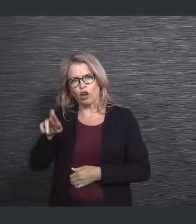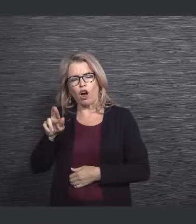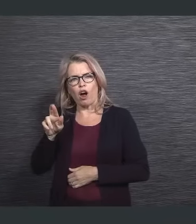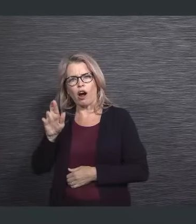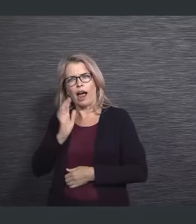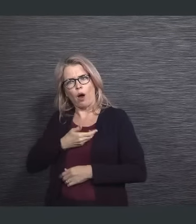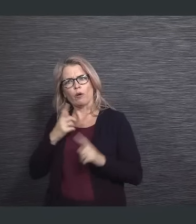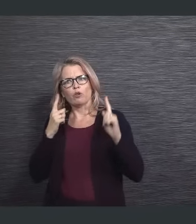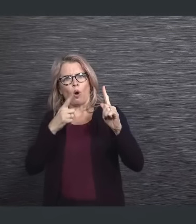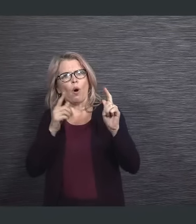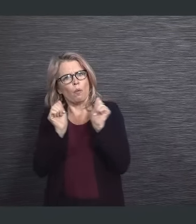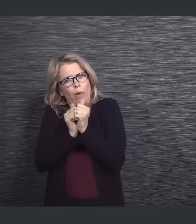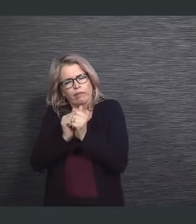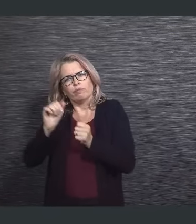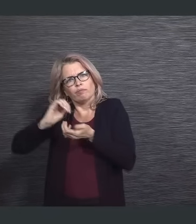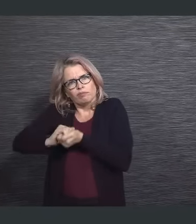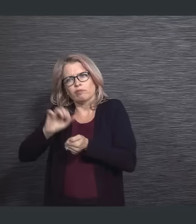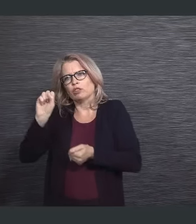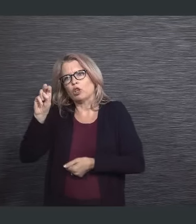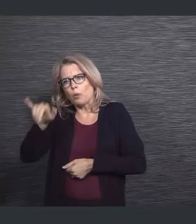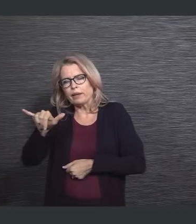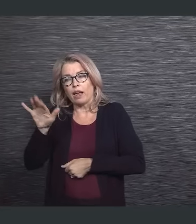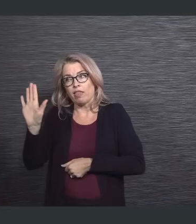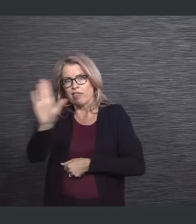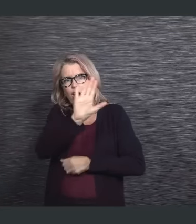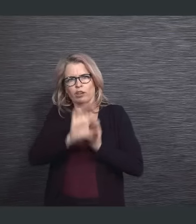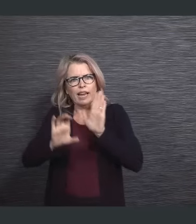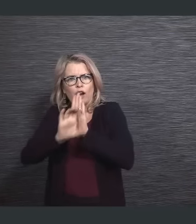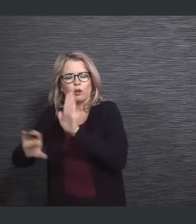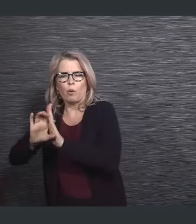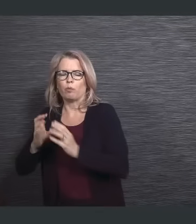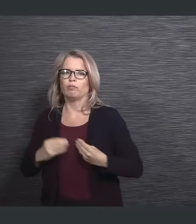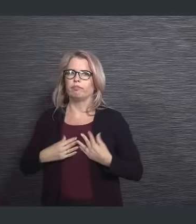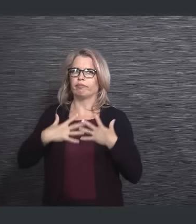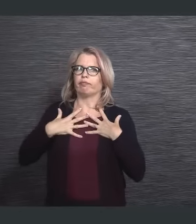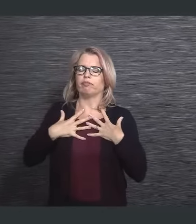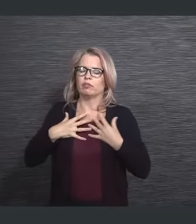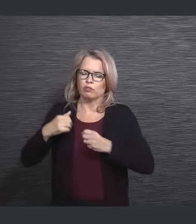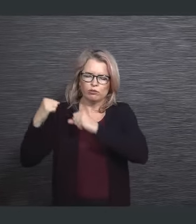The characters in the script were so moving and powerful